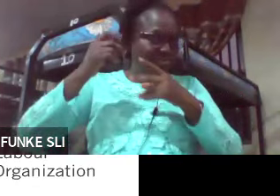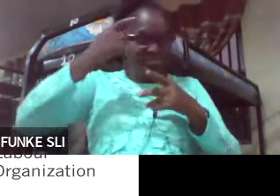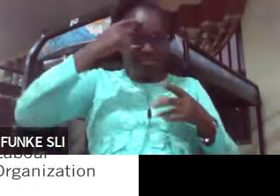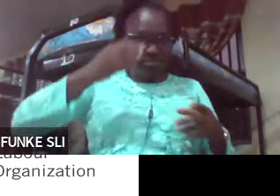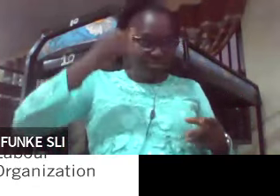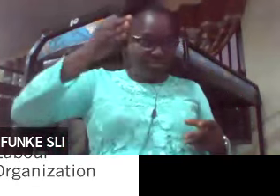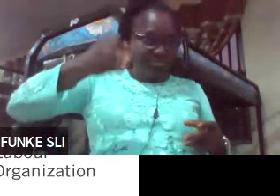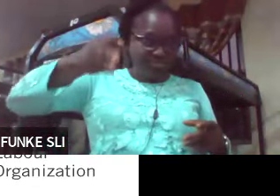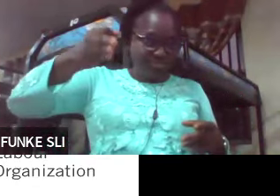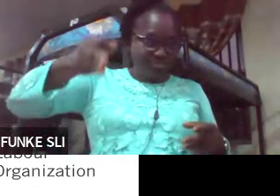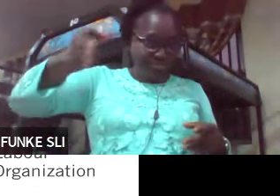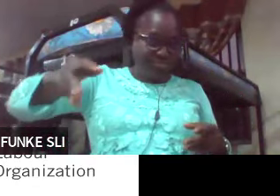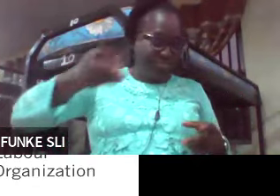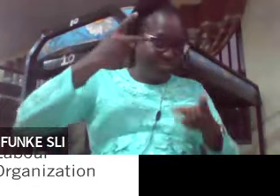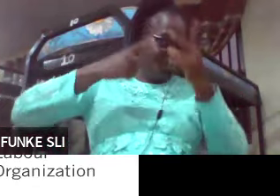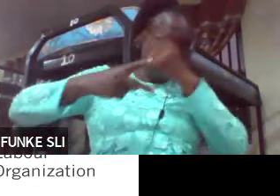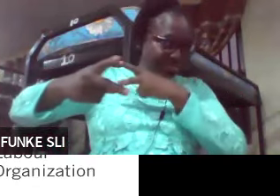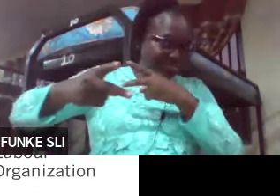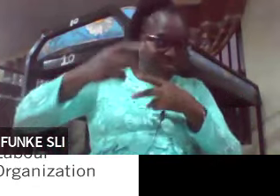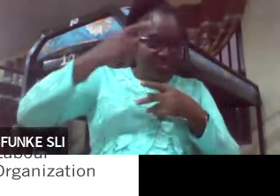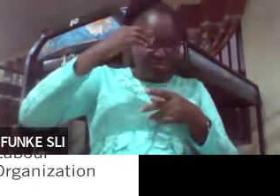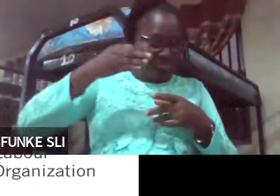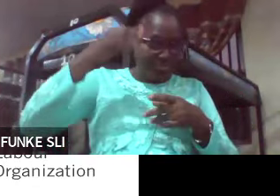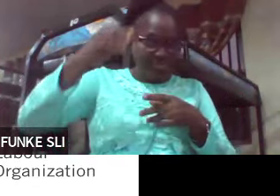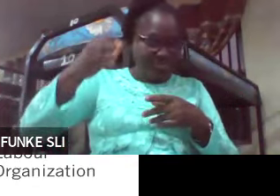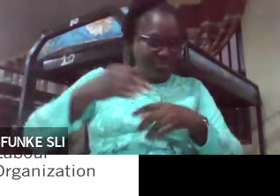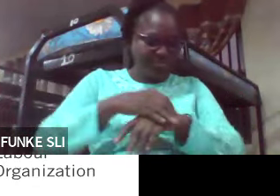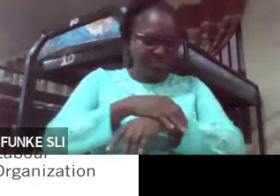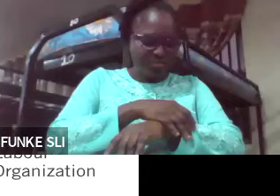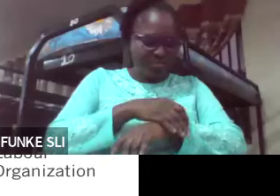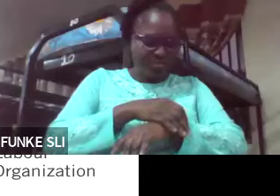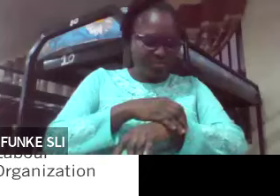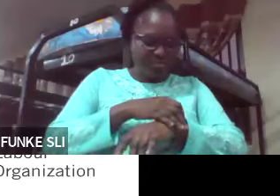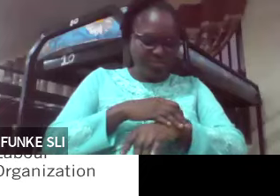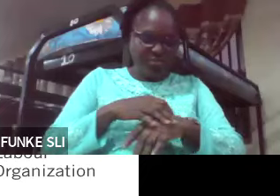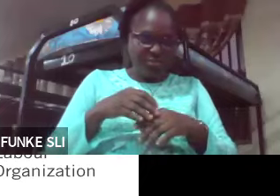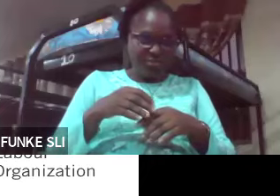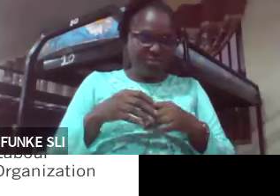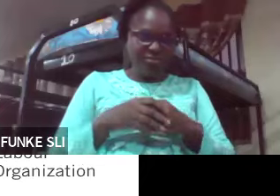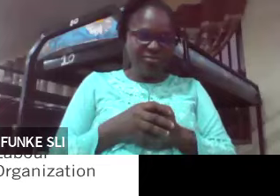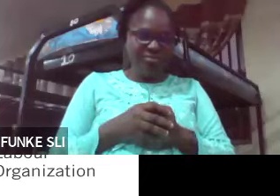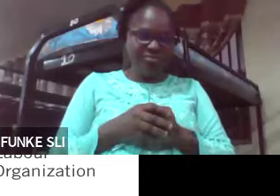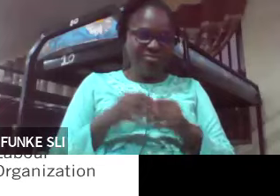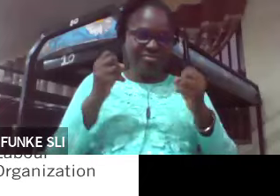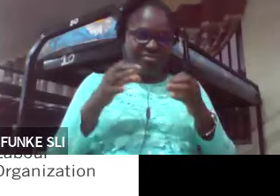Dotun Akinseinde: as we step forward to becoming an entrepreneur, and when we talk about entrepreneurship, I know a lot of us here.